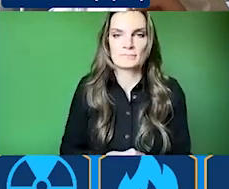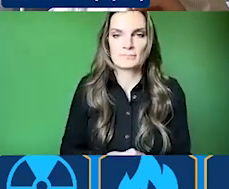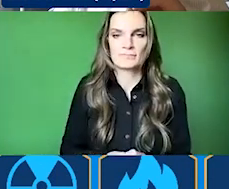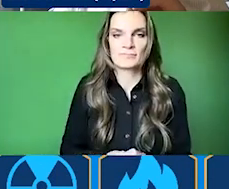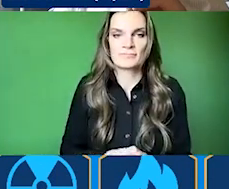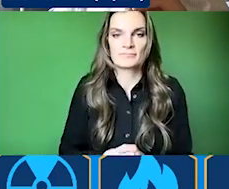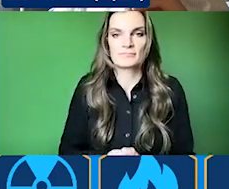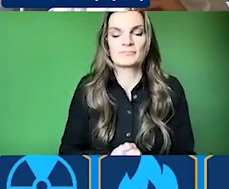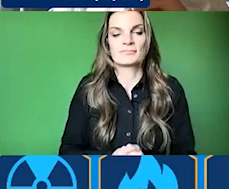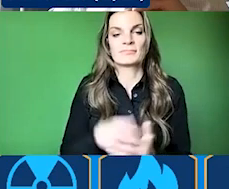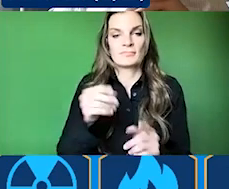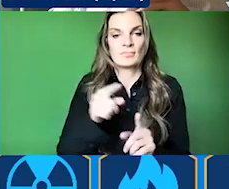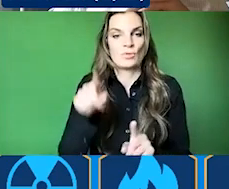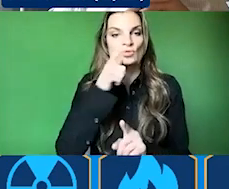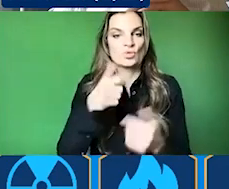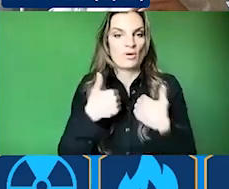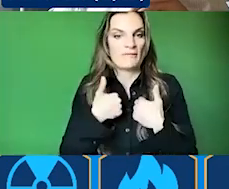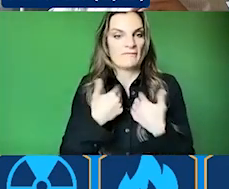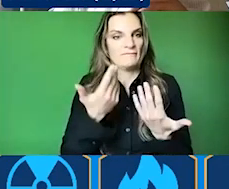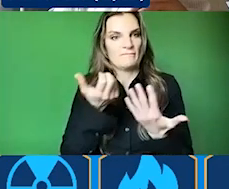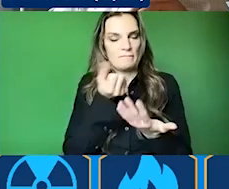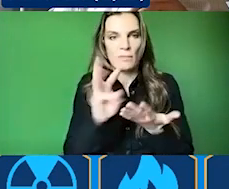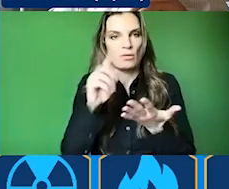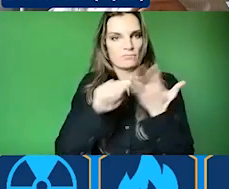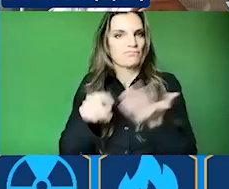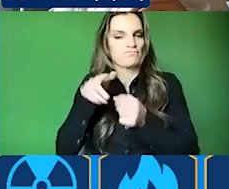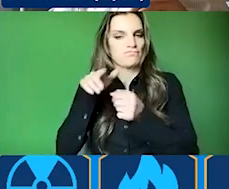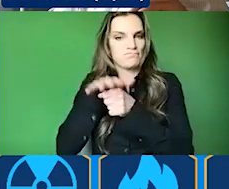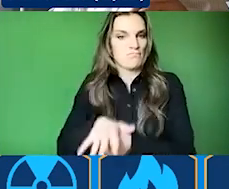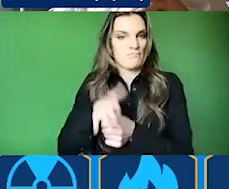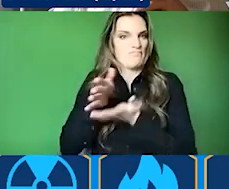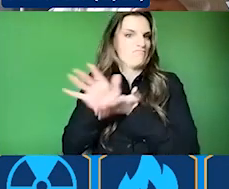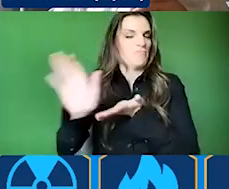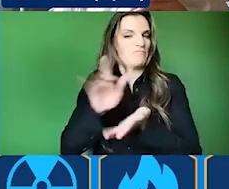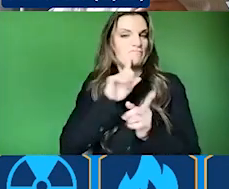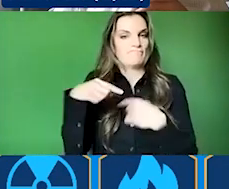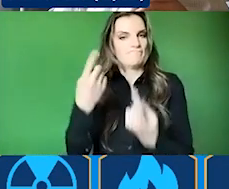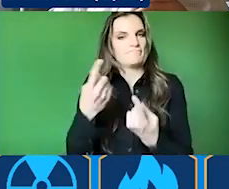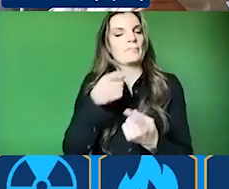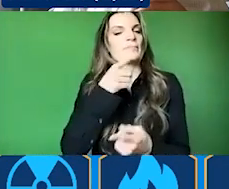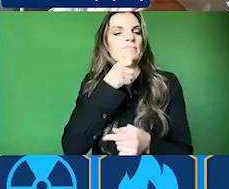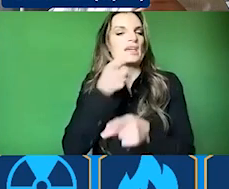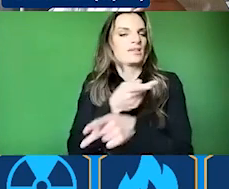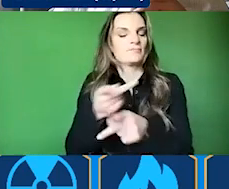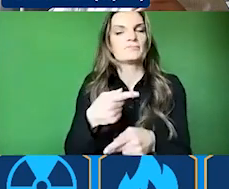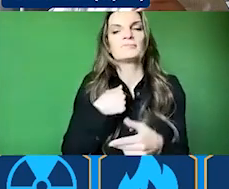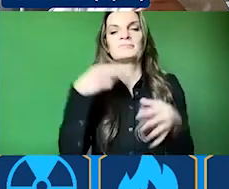those who are multiple marginalized. I'm going to not go through the case of Michael